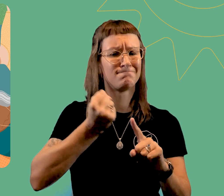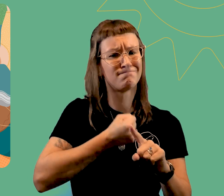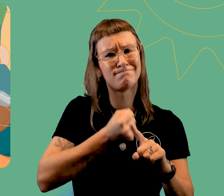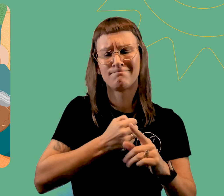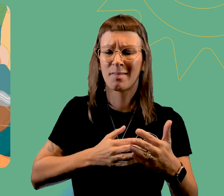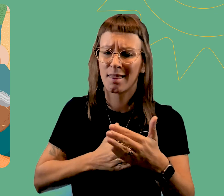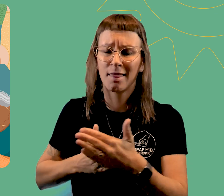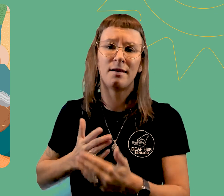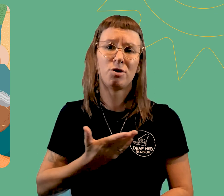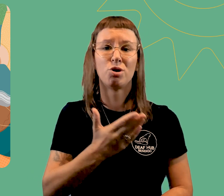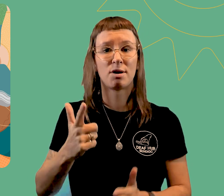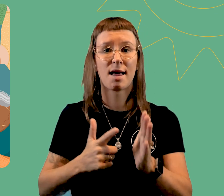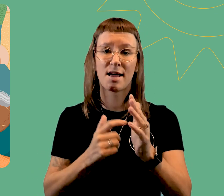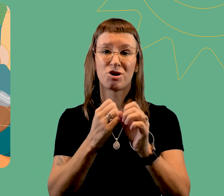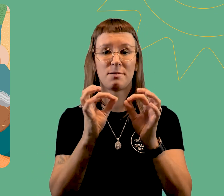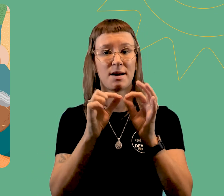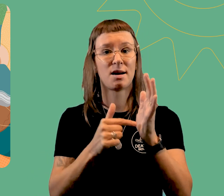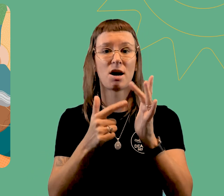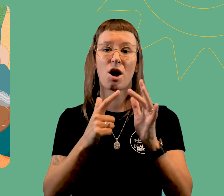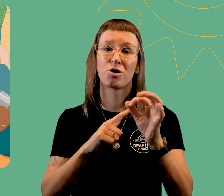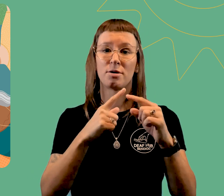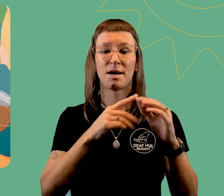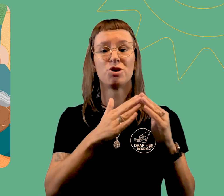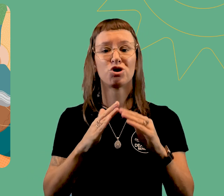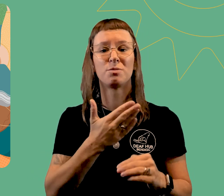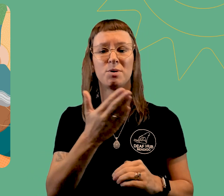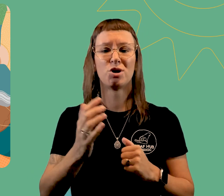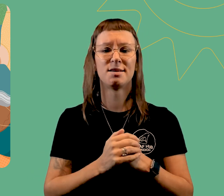LGBTIQ+ rights movements and stand with them in solidarity.